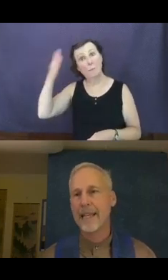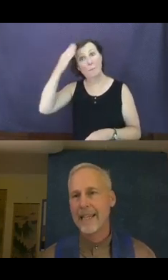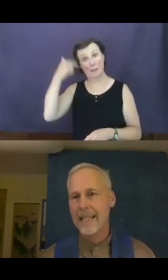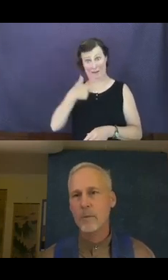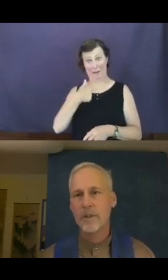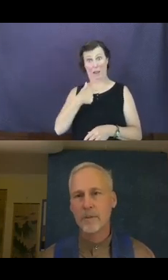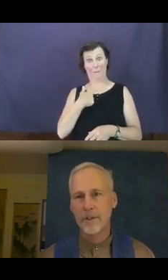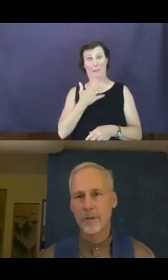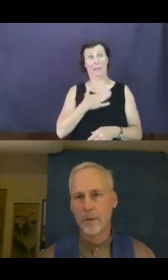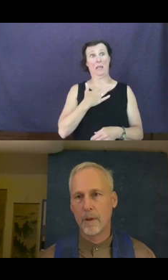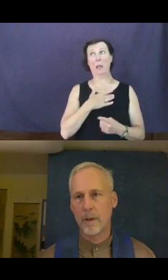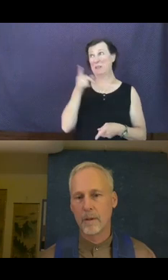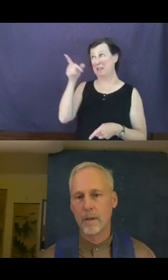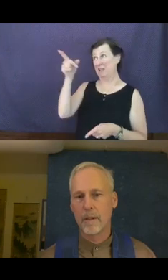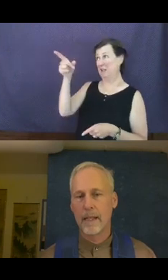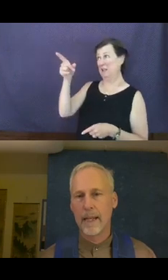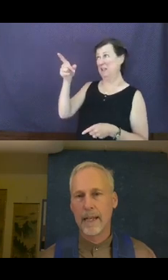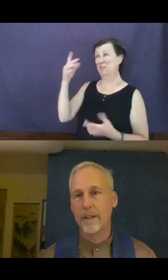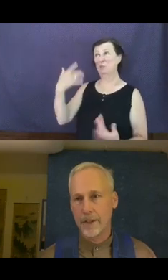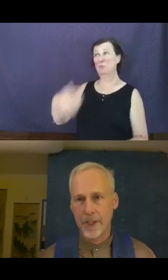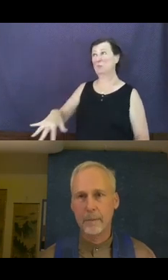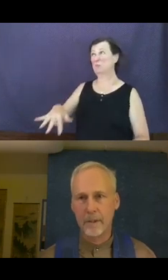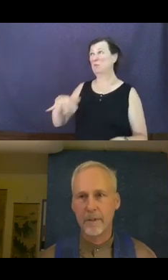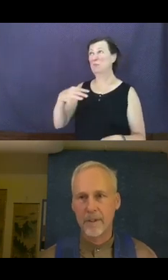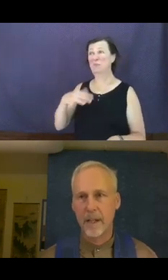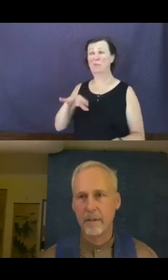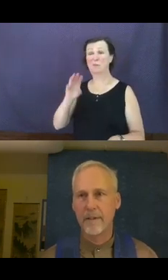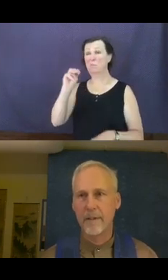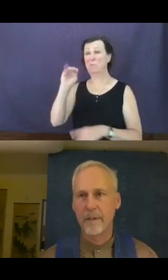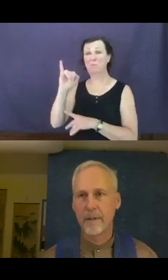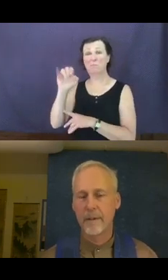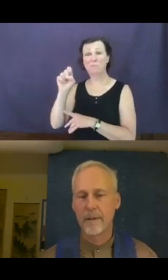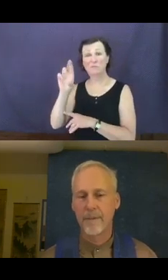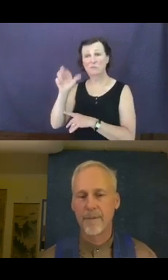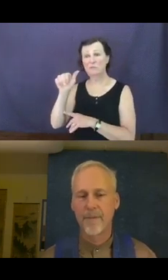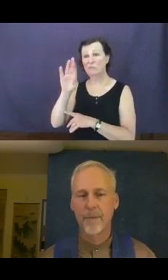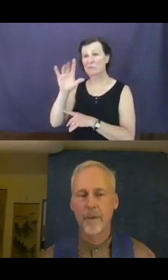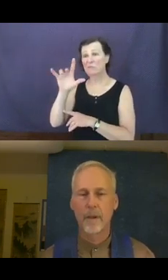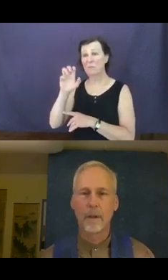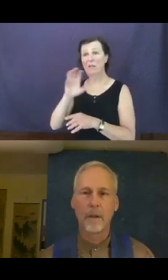he was miserable and ashamed of himself.